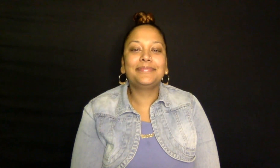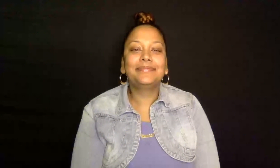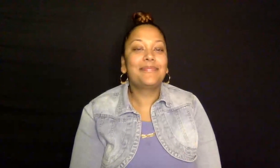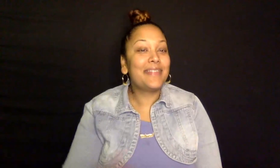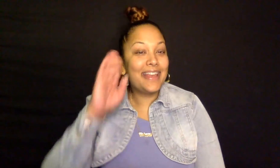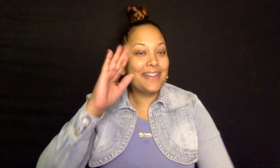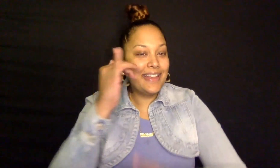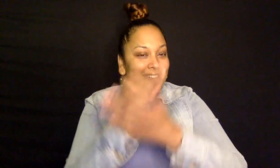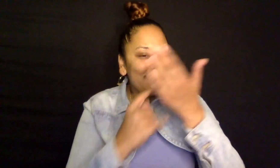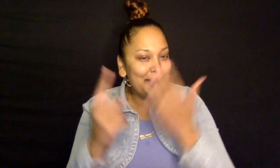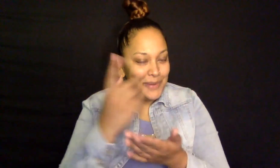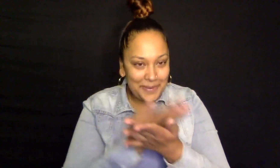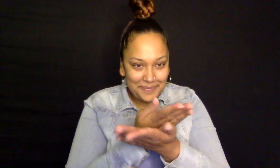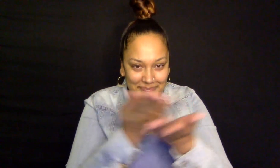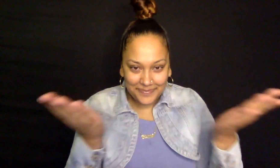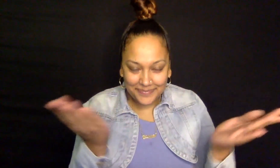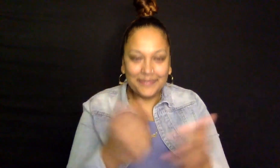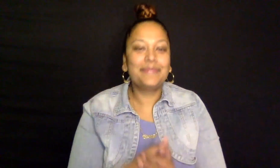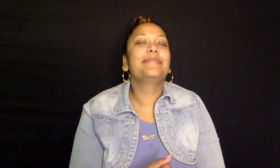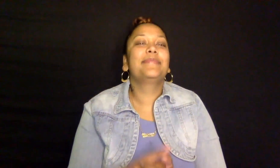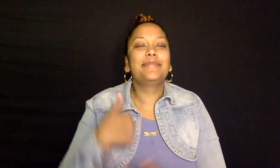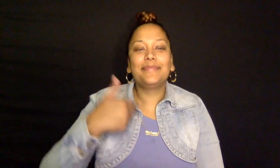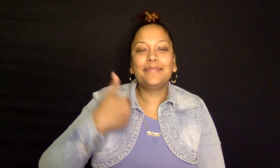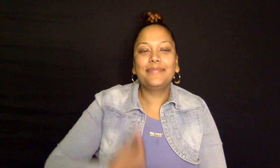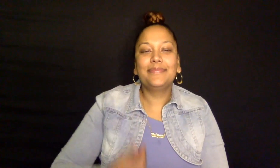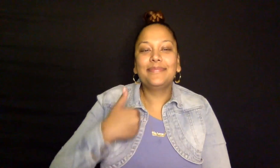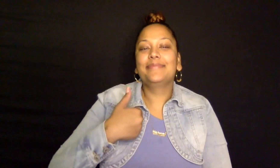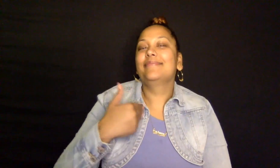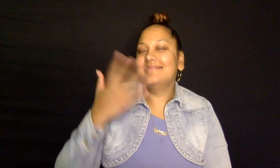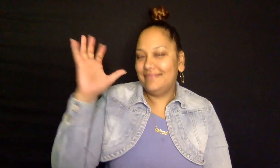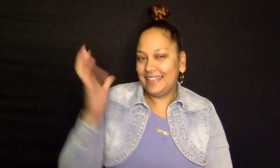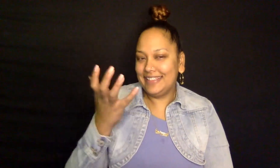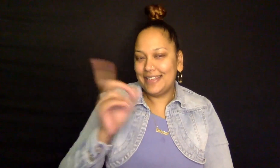Hello everyone I'm Sign1News anchor Gaitrie Persaud